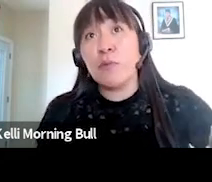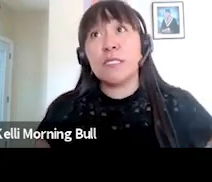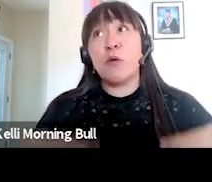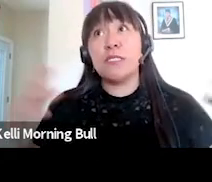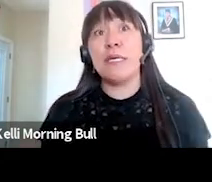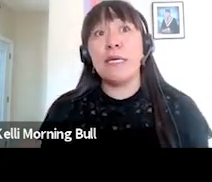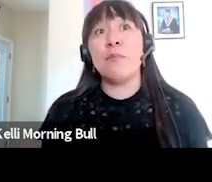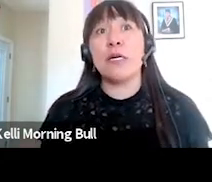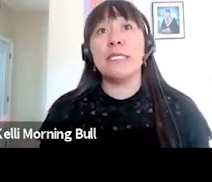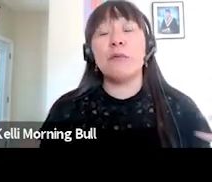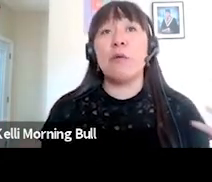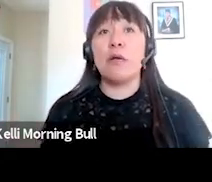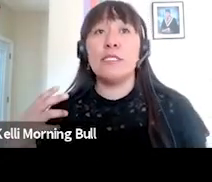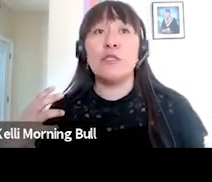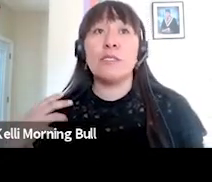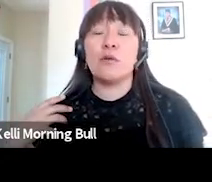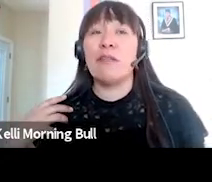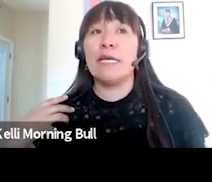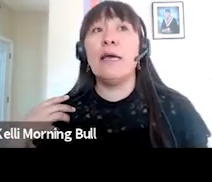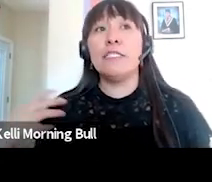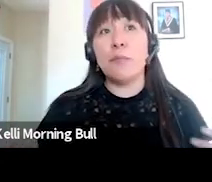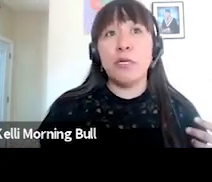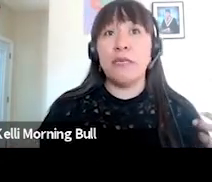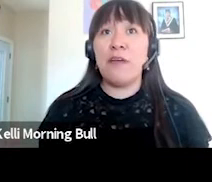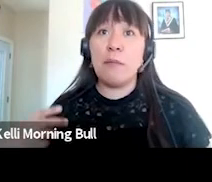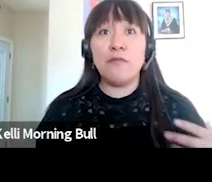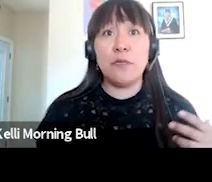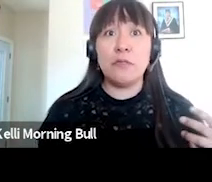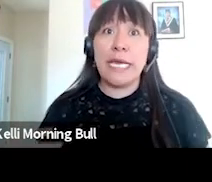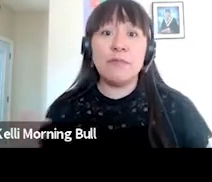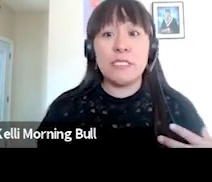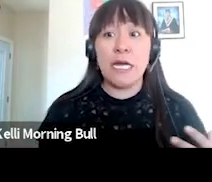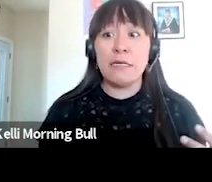supposed to be in person. We were going to do it sort of like the Jeopardy, Family Feud game style,